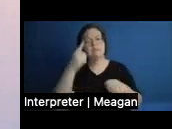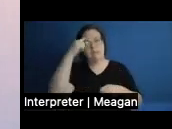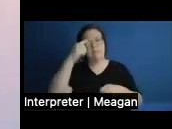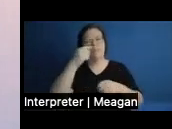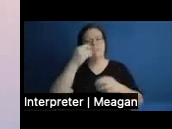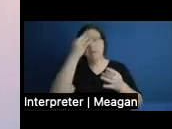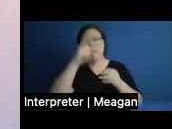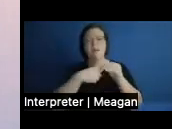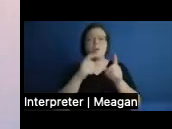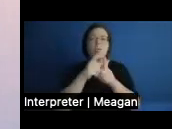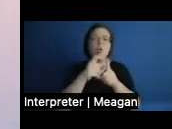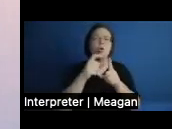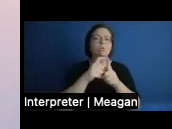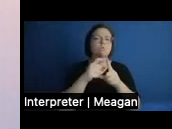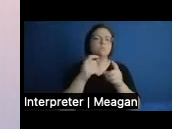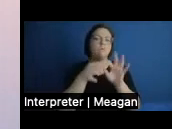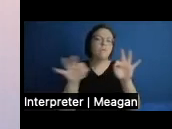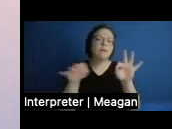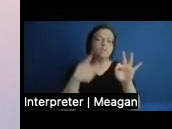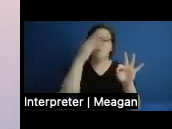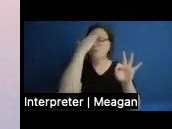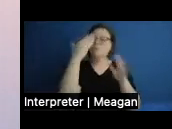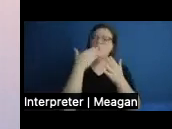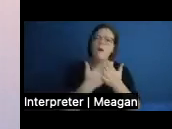and some of the turns of phrase that you know so well because you grew up with it.